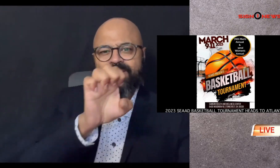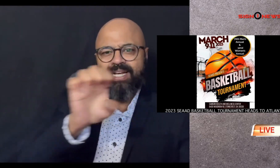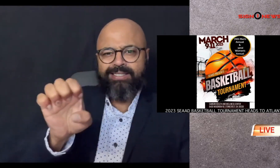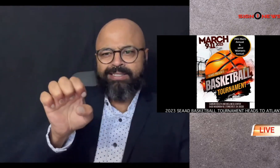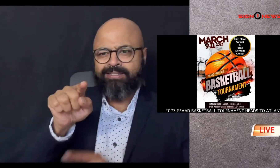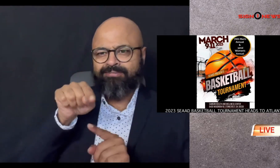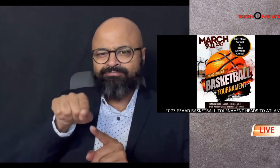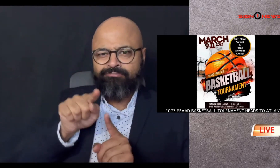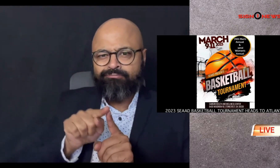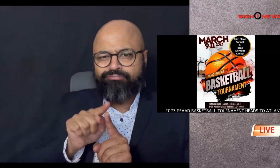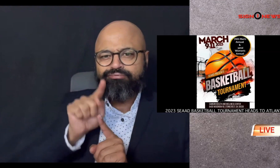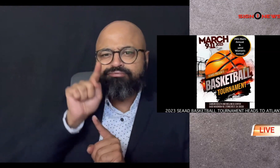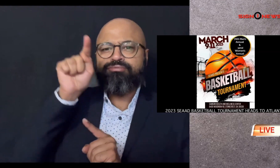Are headed to Lithonia, Georgia?